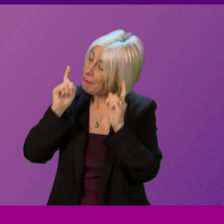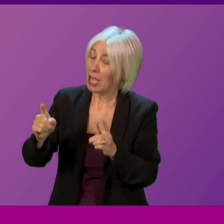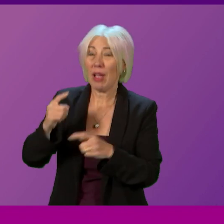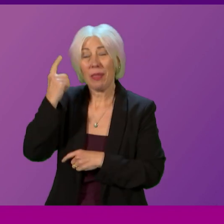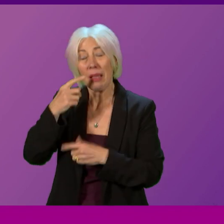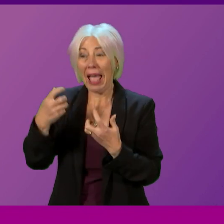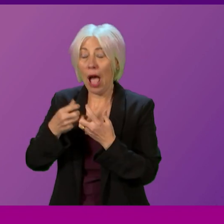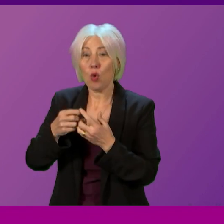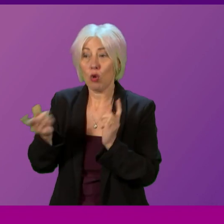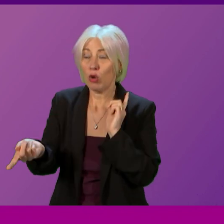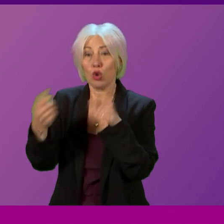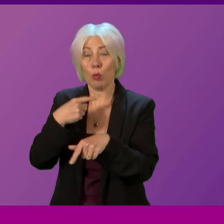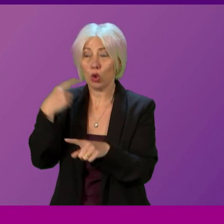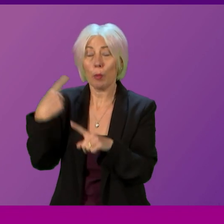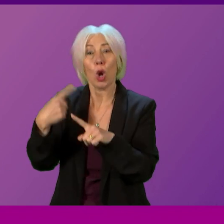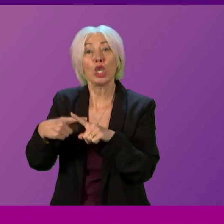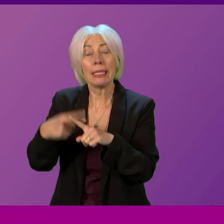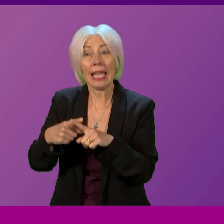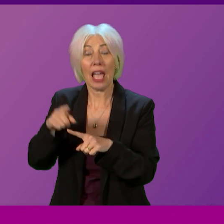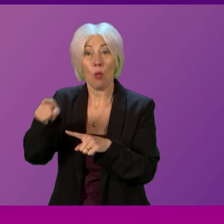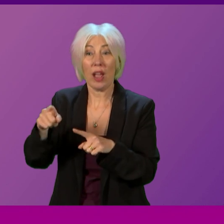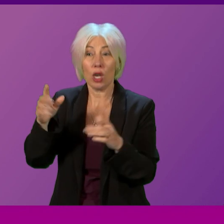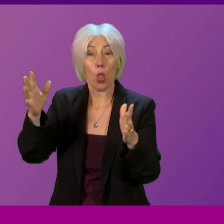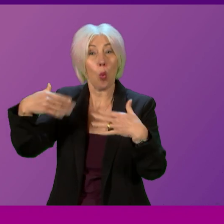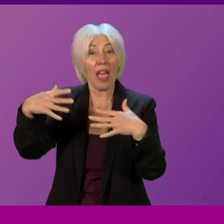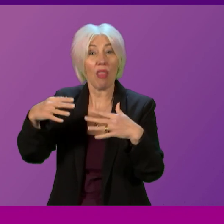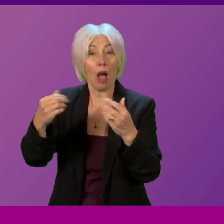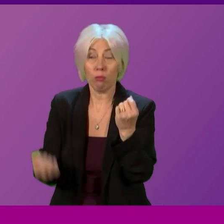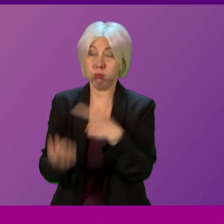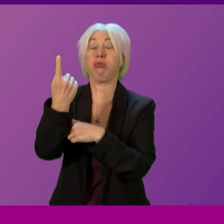of the emergency response to such weather events.